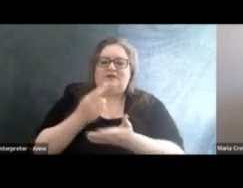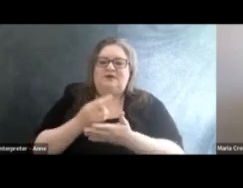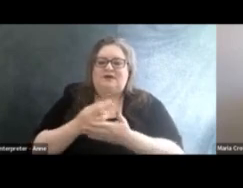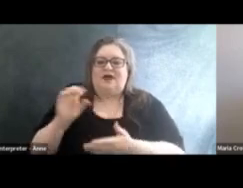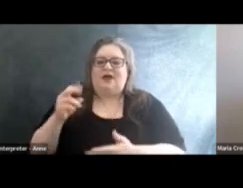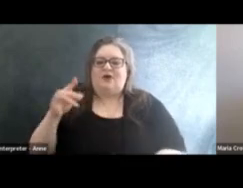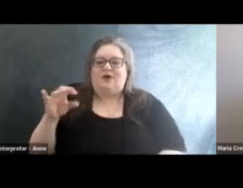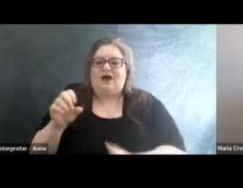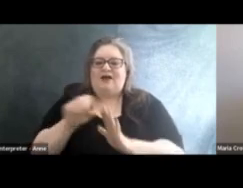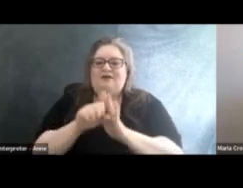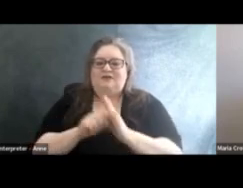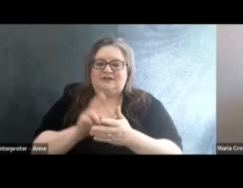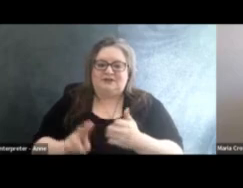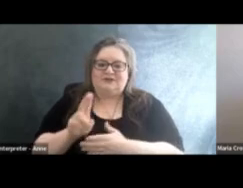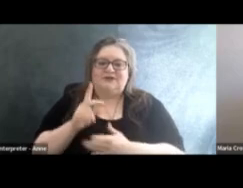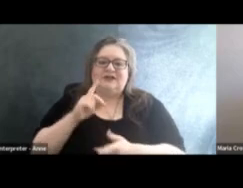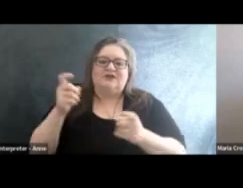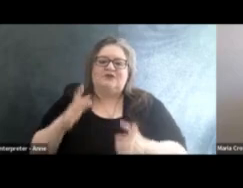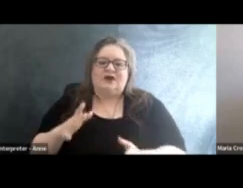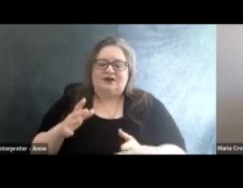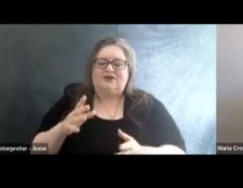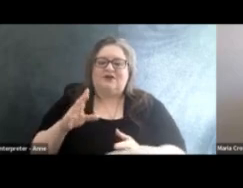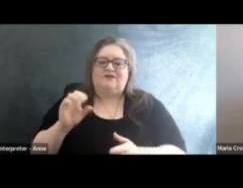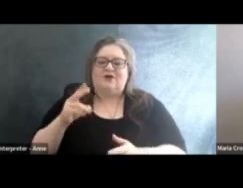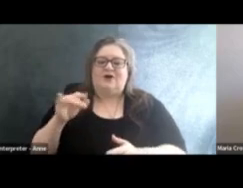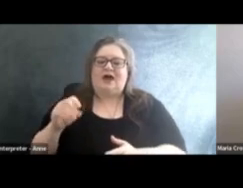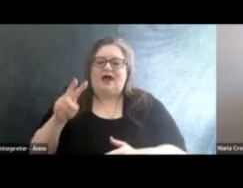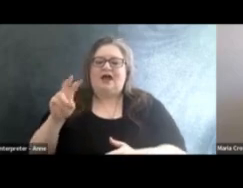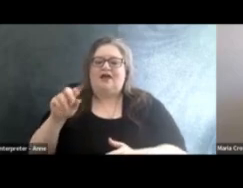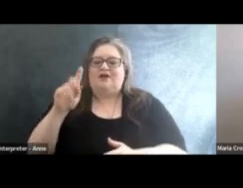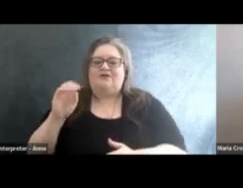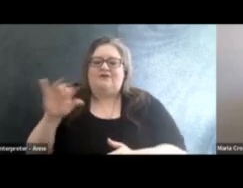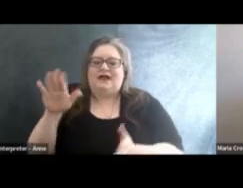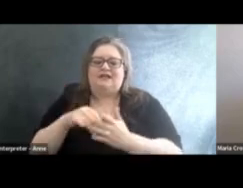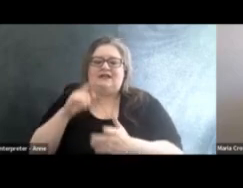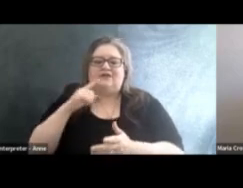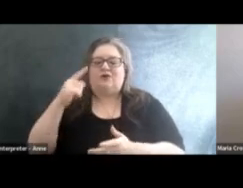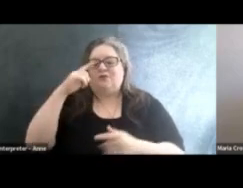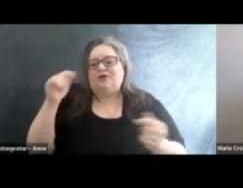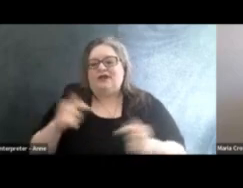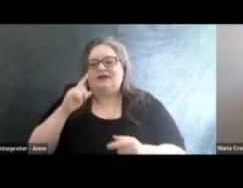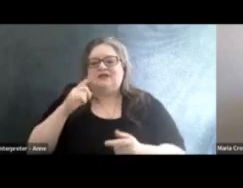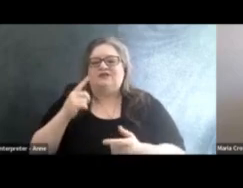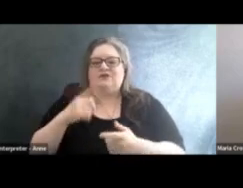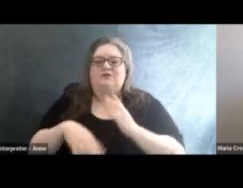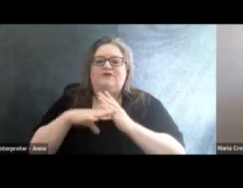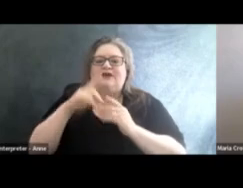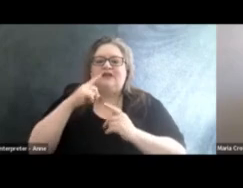University and director of the Ohio Valley Center for Brain Injury Prevention and Rehabilitation. For the past 40